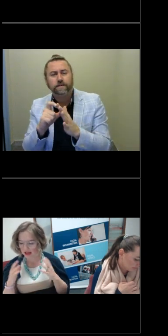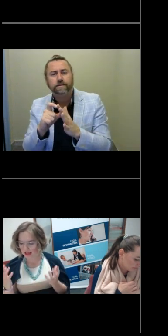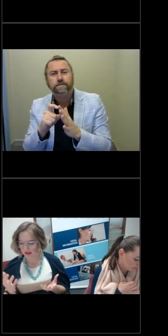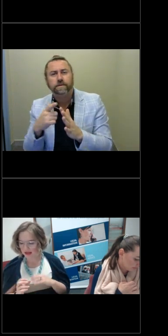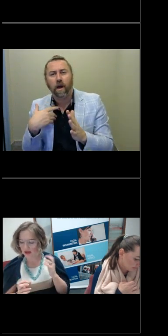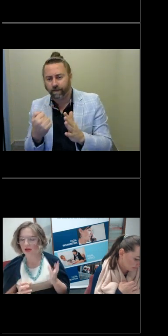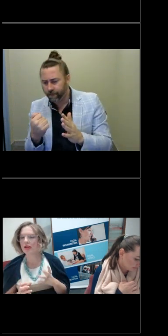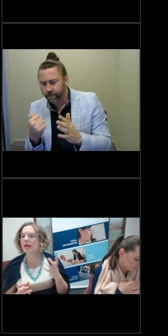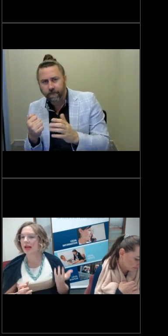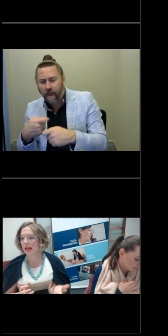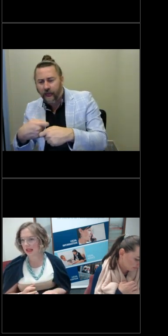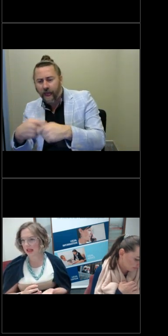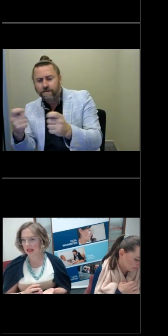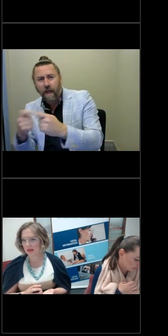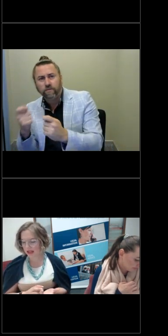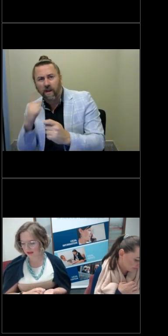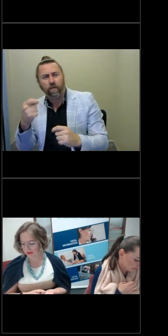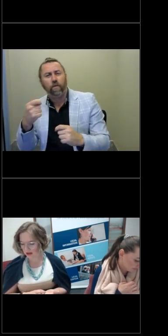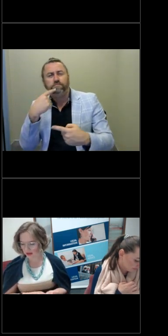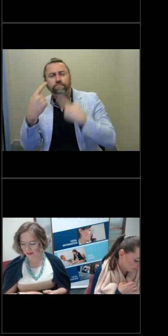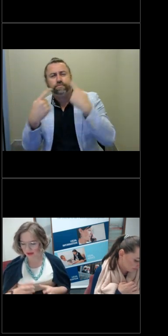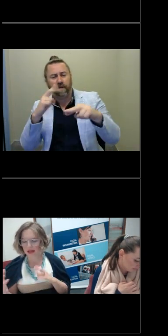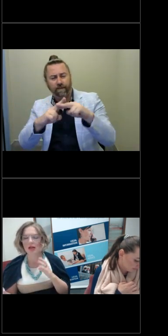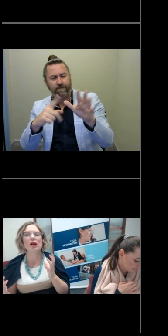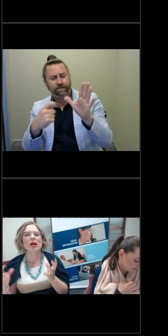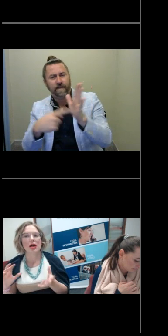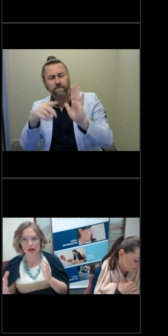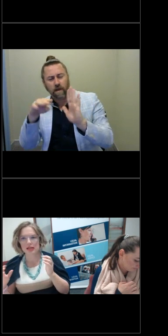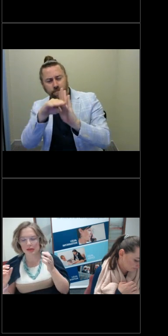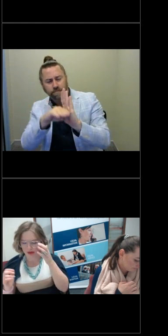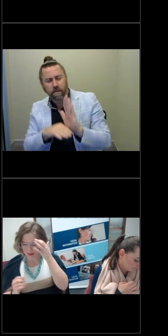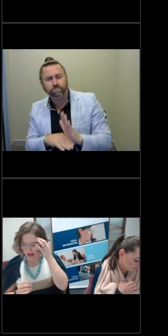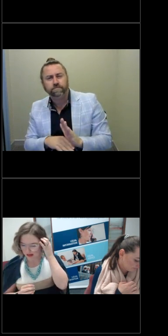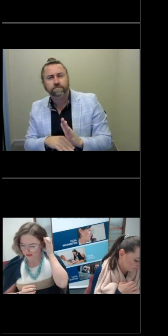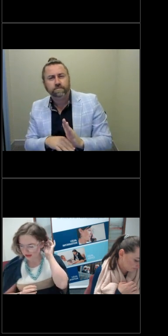that explains not only about how to get a domestic violence order but some of the behaviours